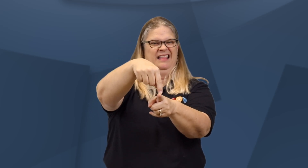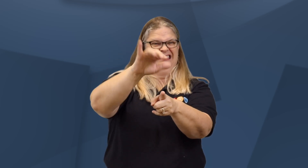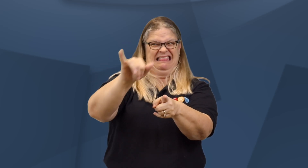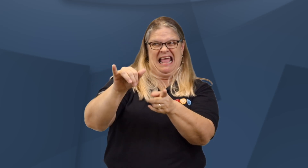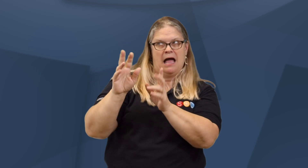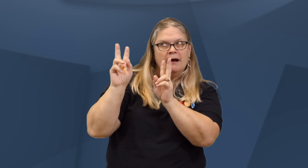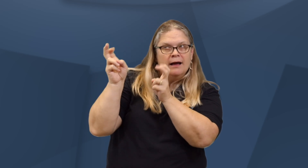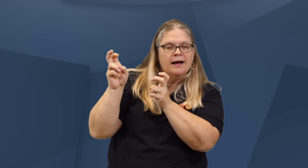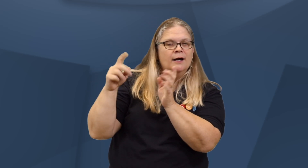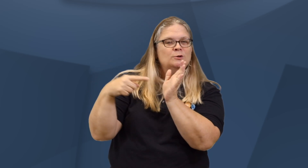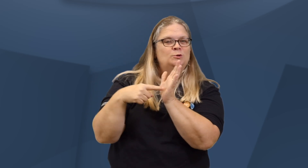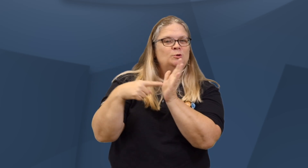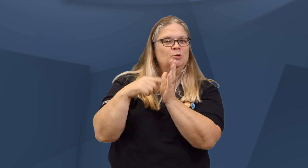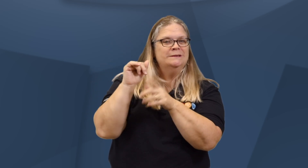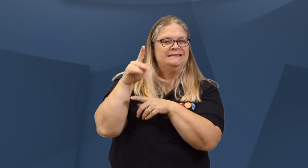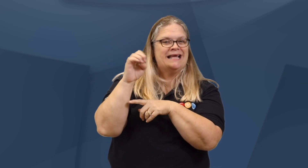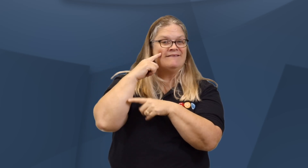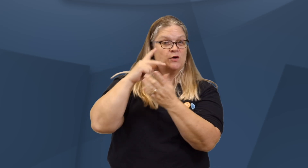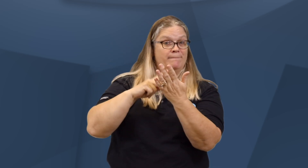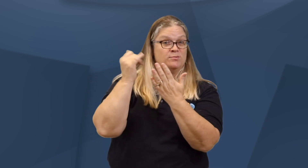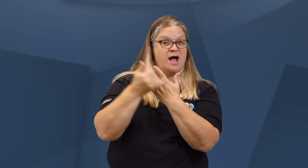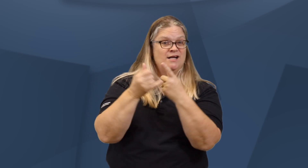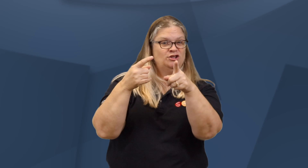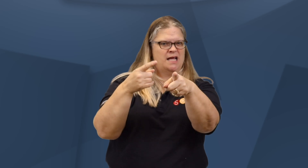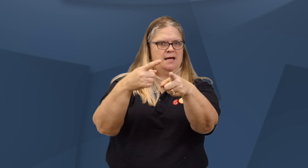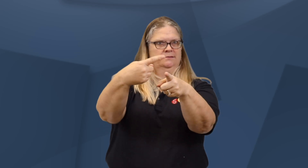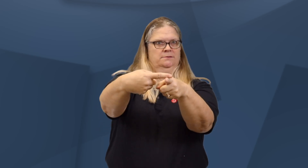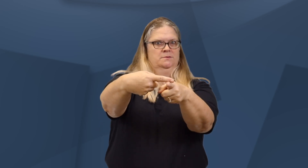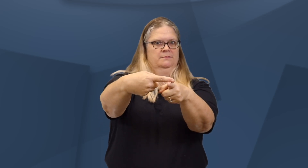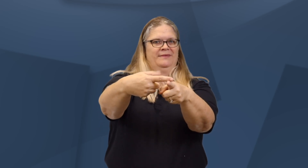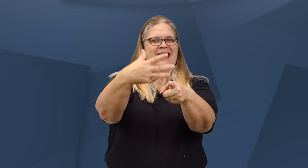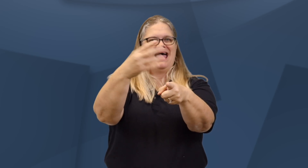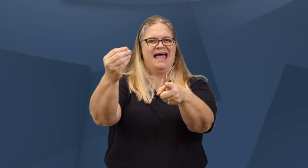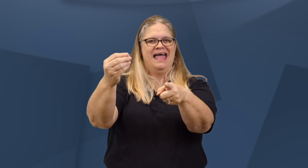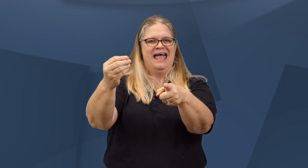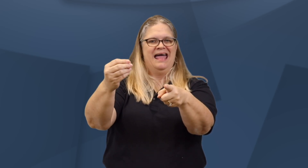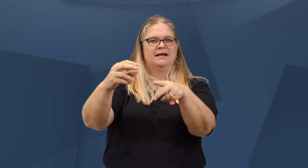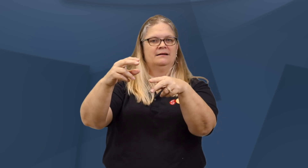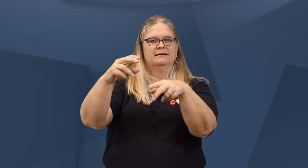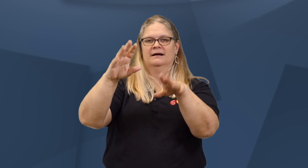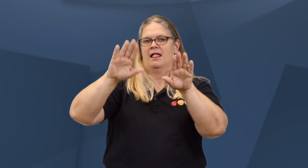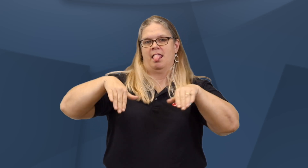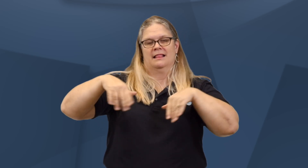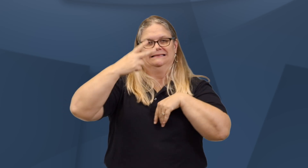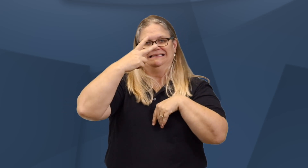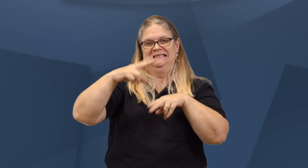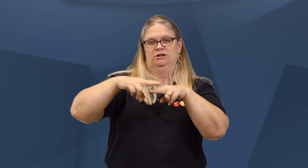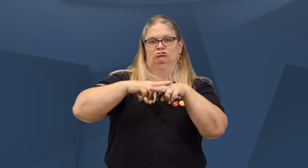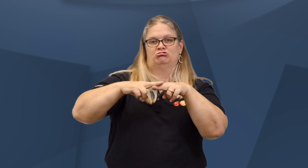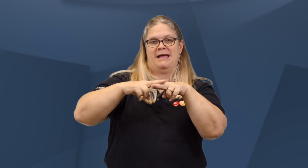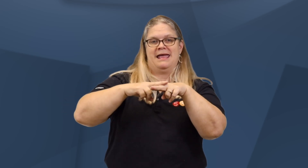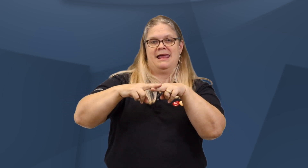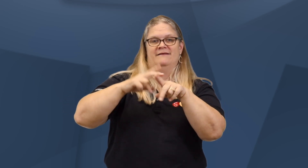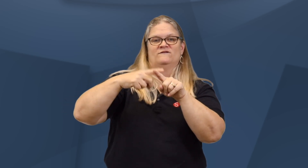That railroad crossing can be a due date for a project. They also cannot see the train that's coming